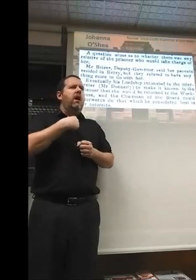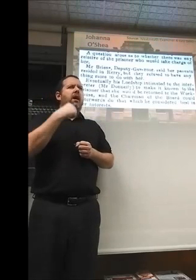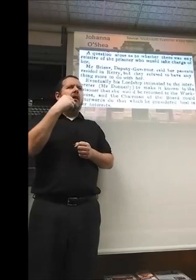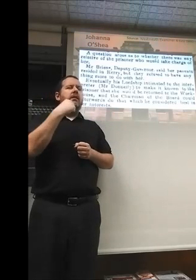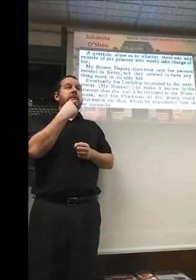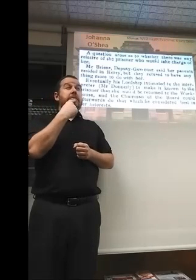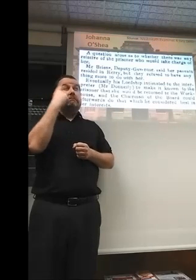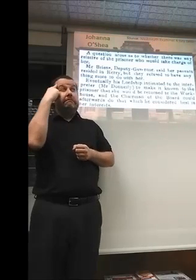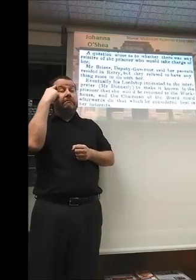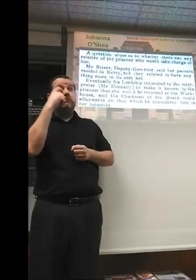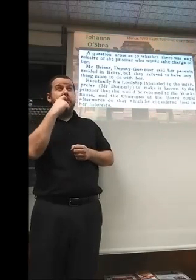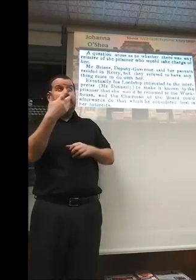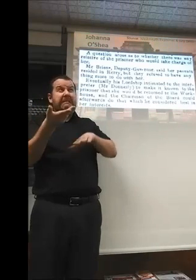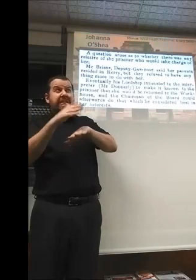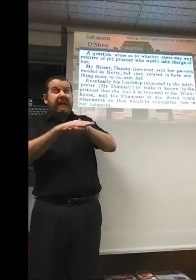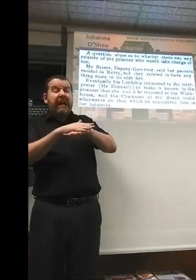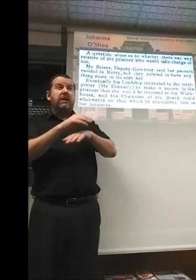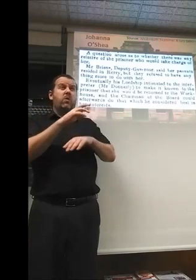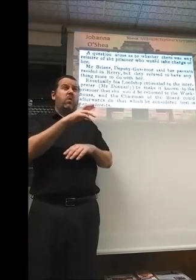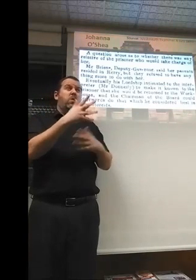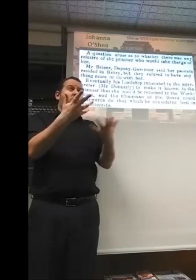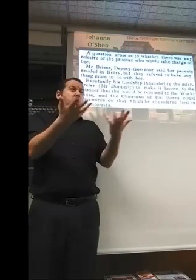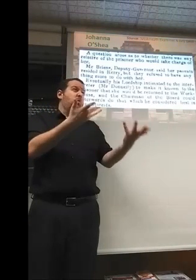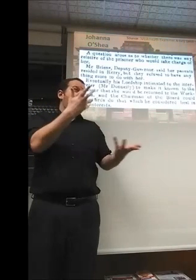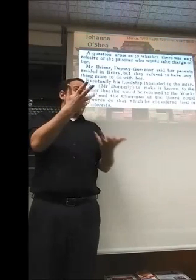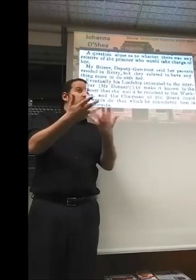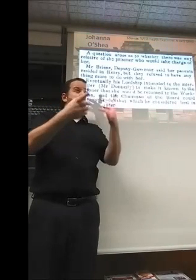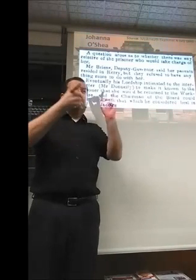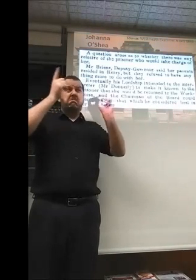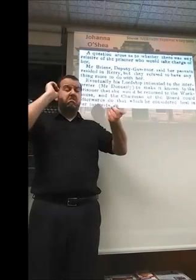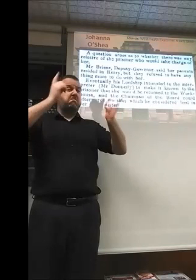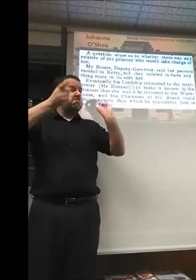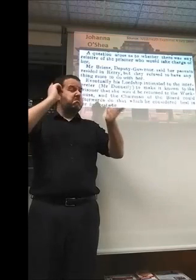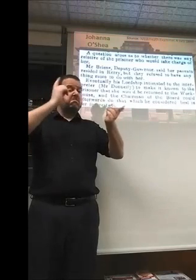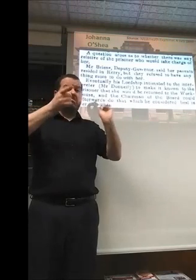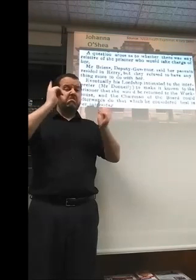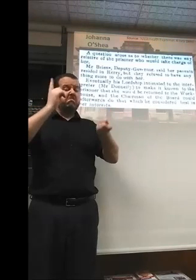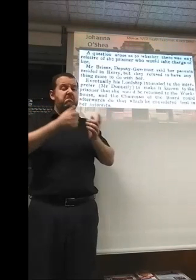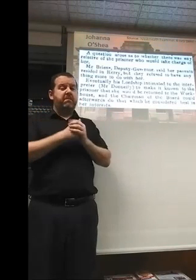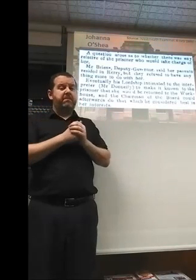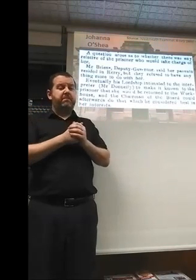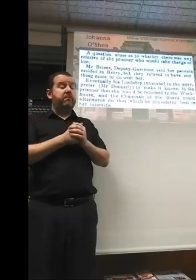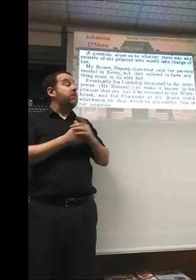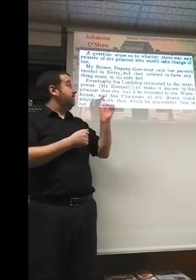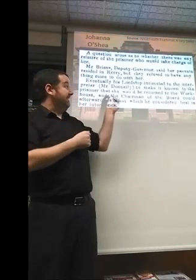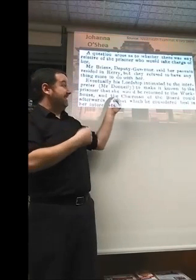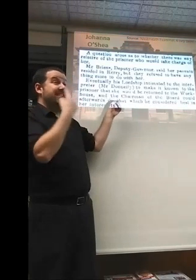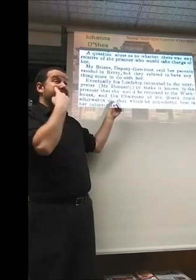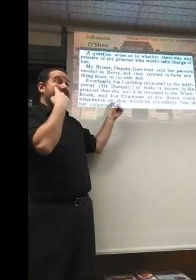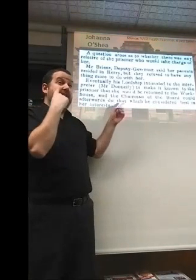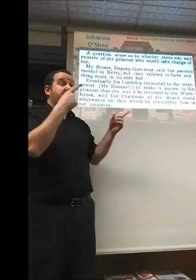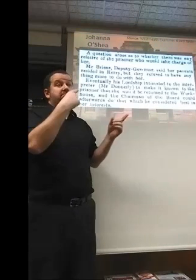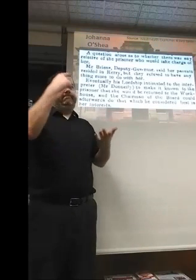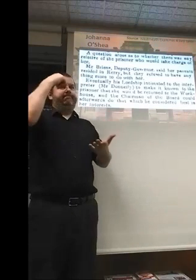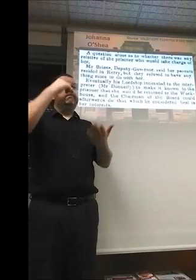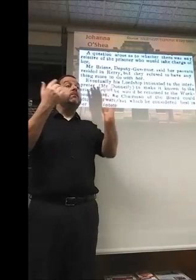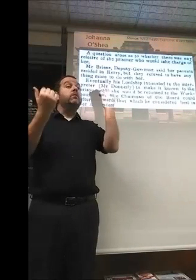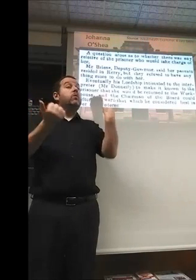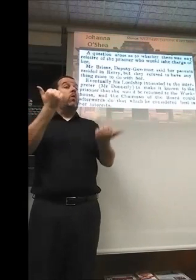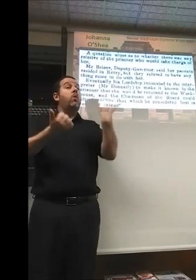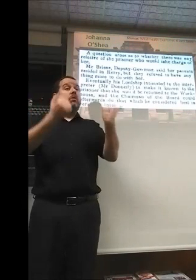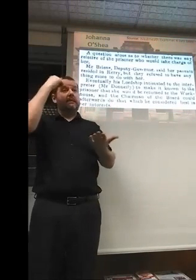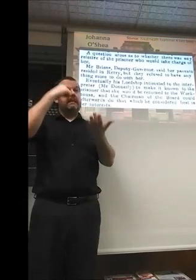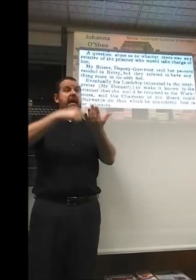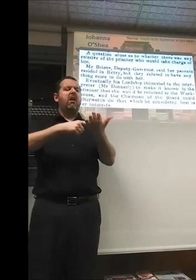And then a little while later, a priest walked in and saw that it was missing.